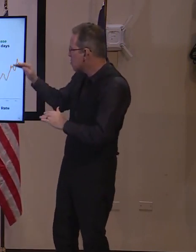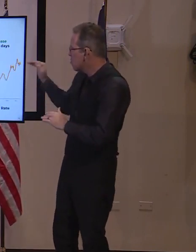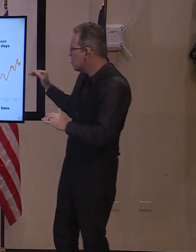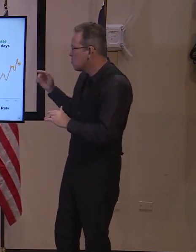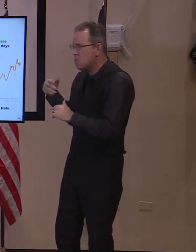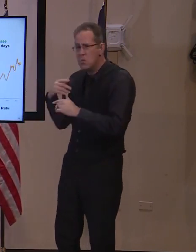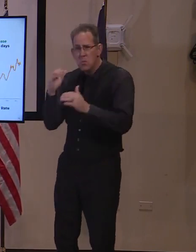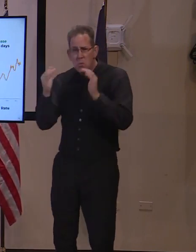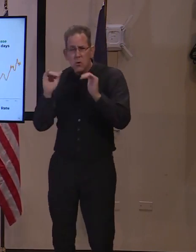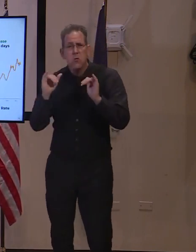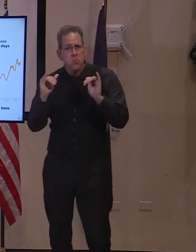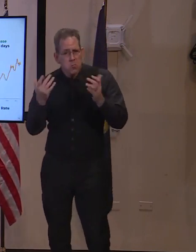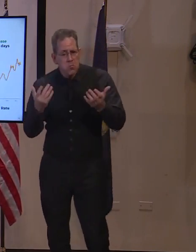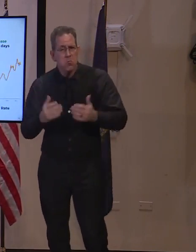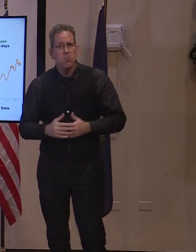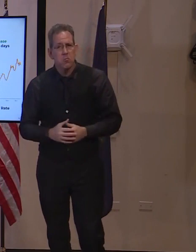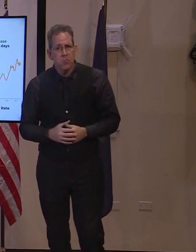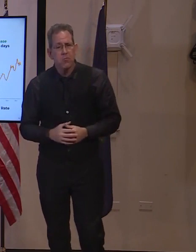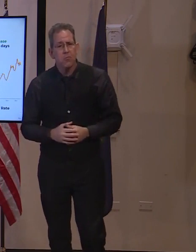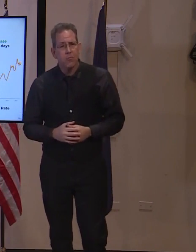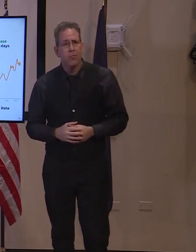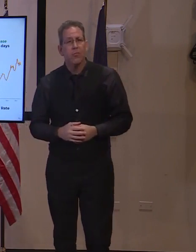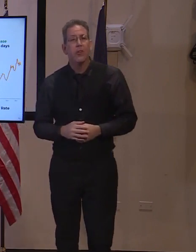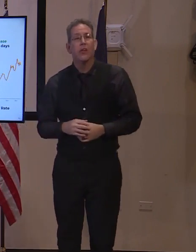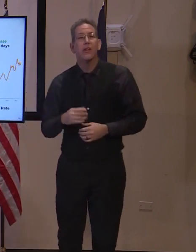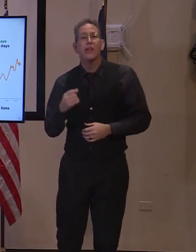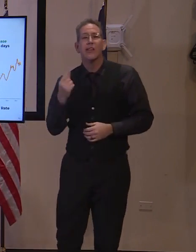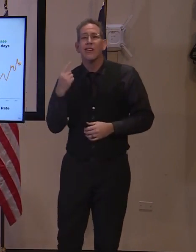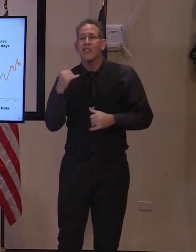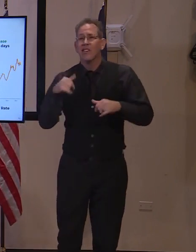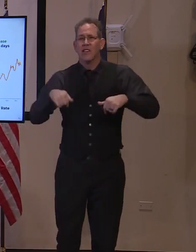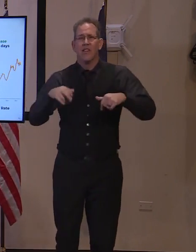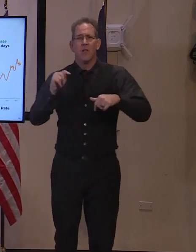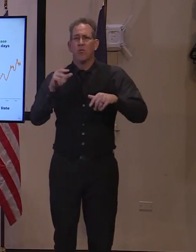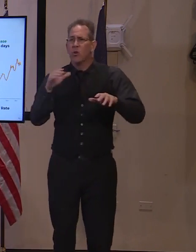conducted for any jurisdiction. And you can see there that the positivity rate